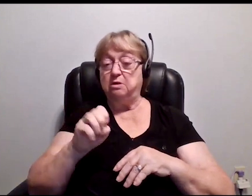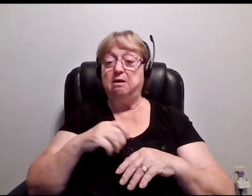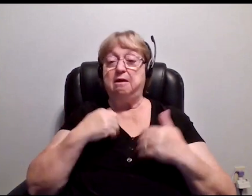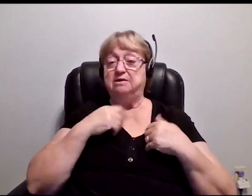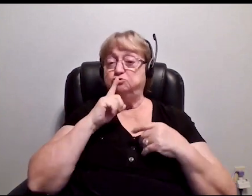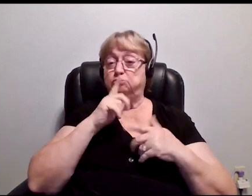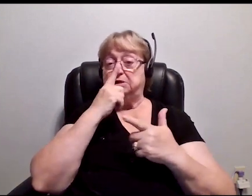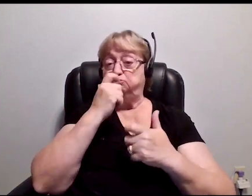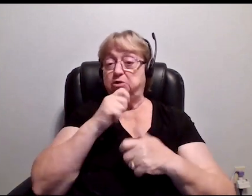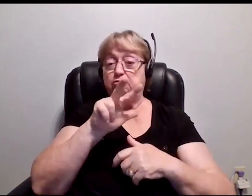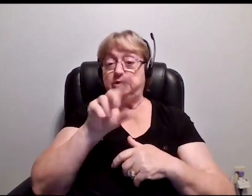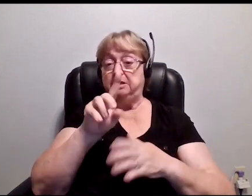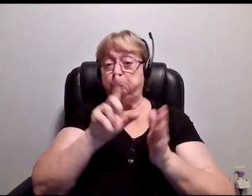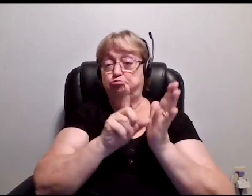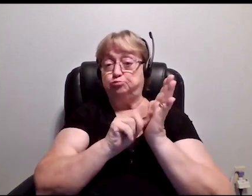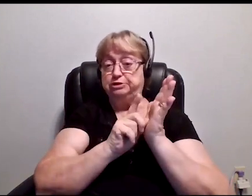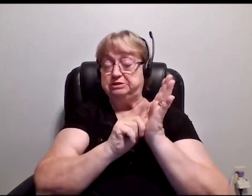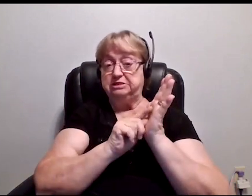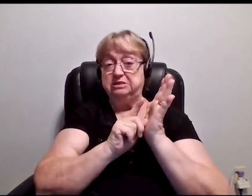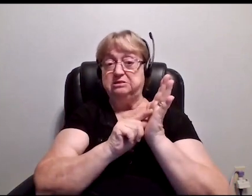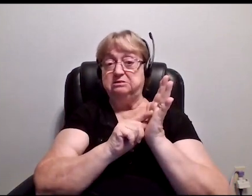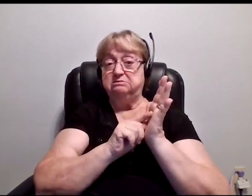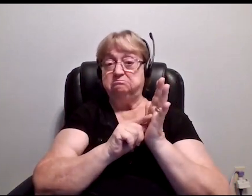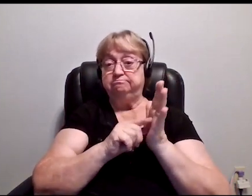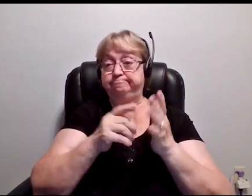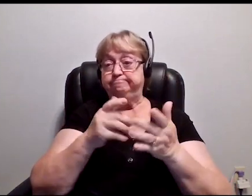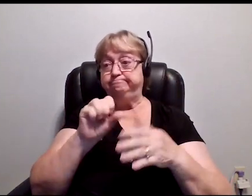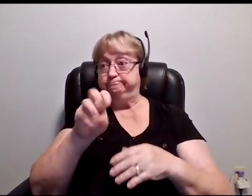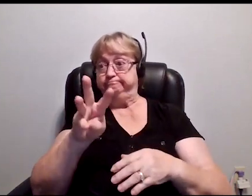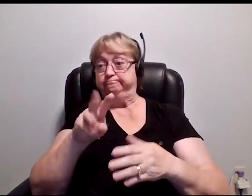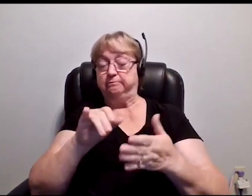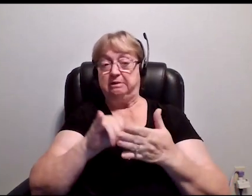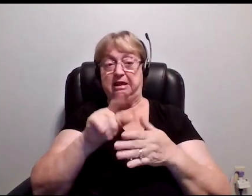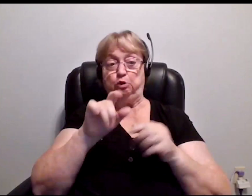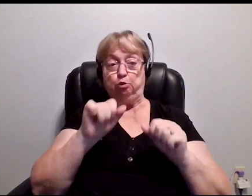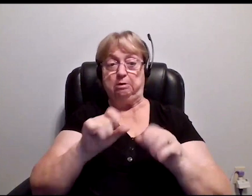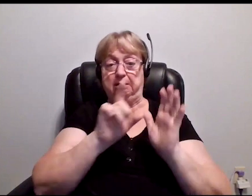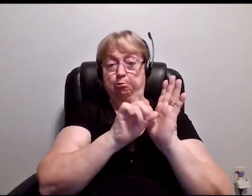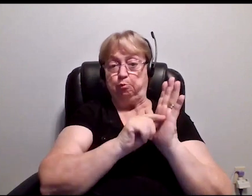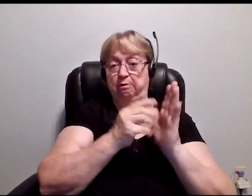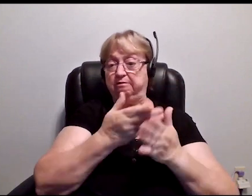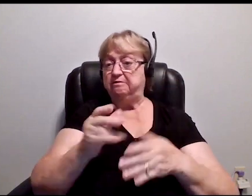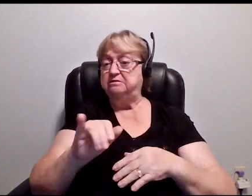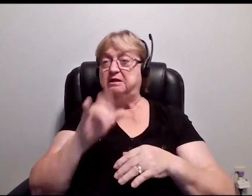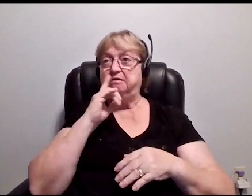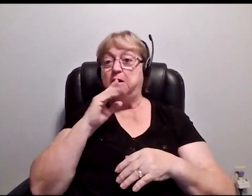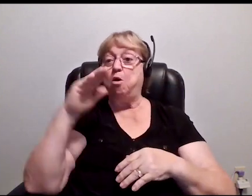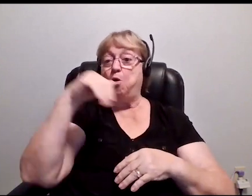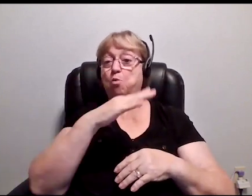3D printing templates or softwares where you can print out things like a wave pattern to show red light